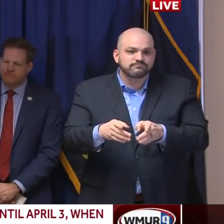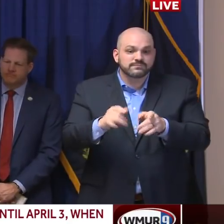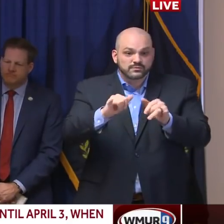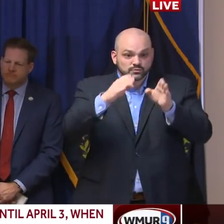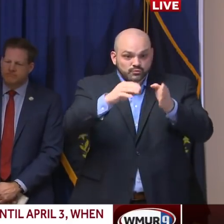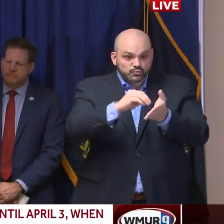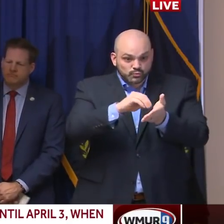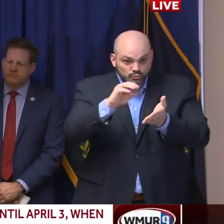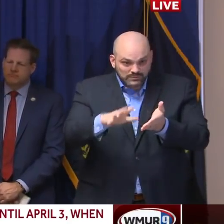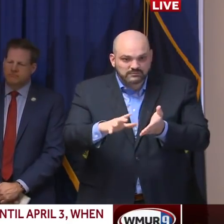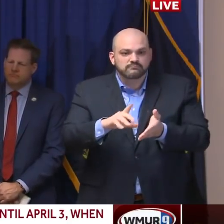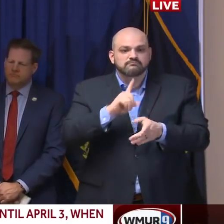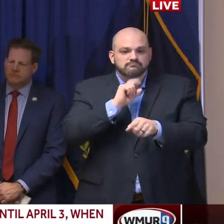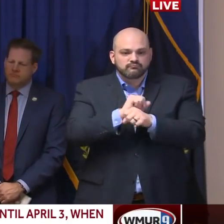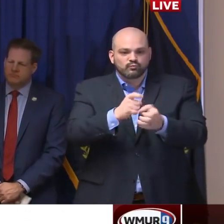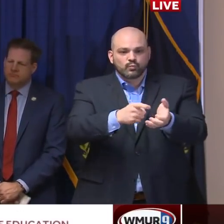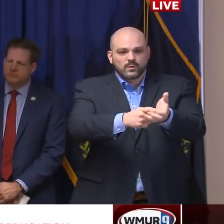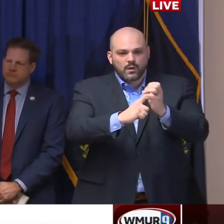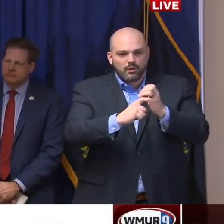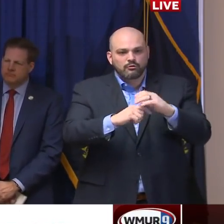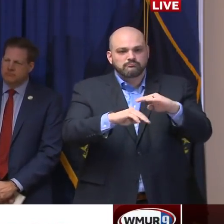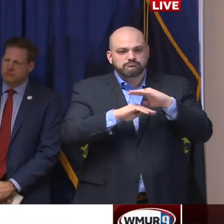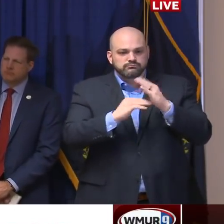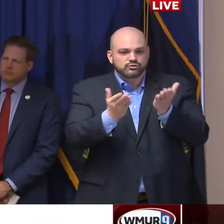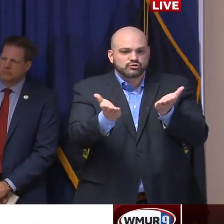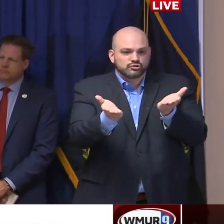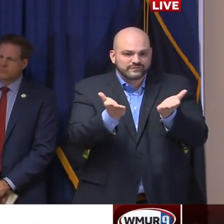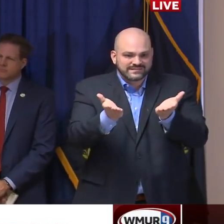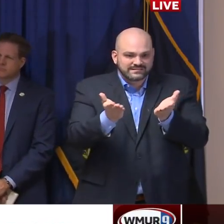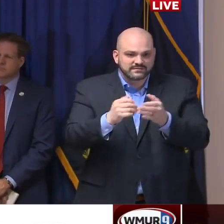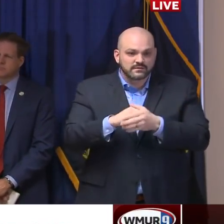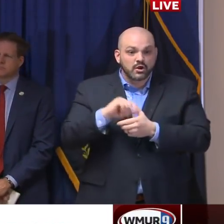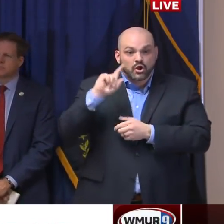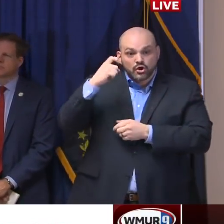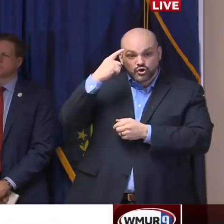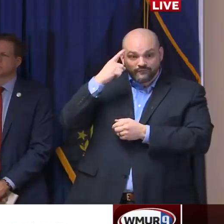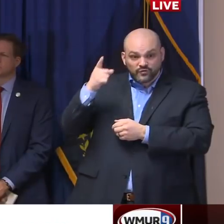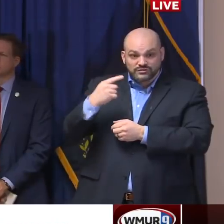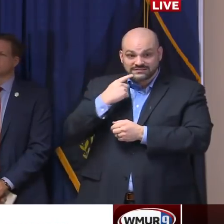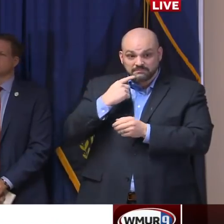IN THOSE CASES, WE WILL WORK WITH THE INDIVIDUAL STUDENTS ON COMPENSATORY SERVICES.